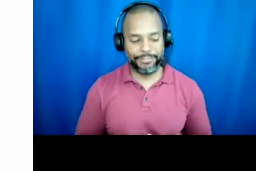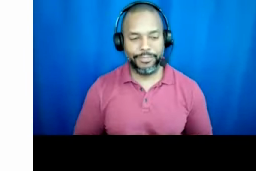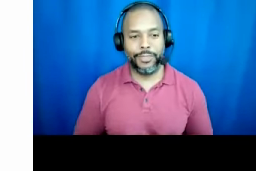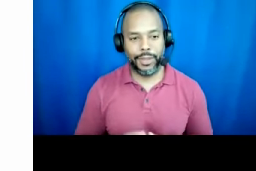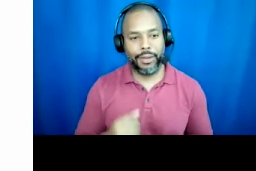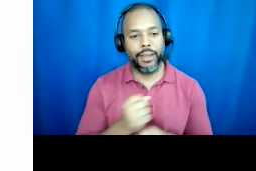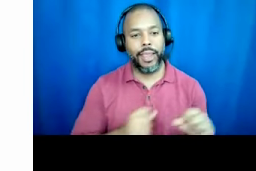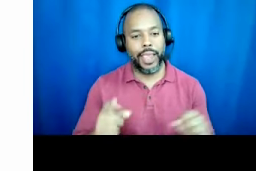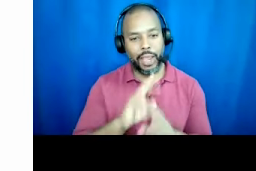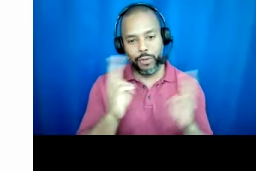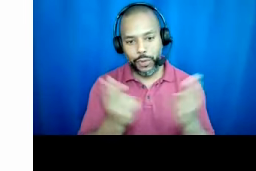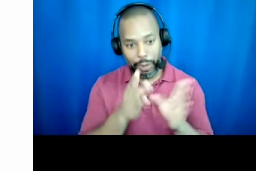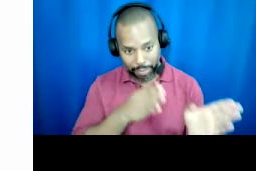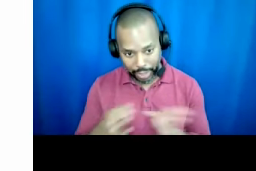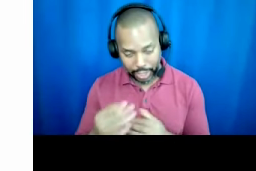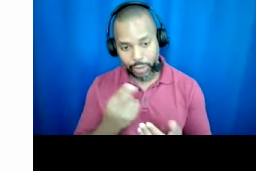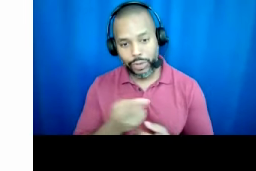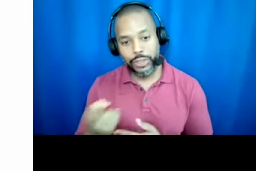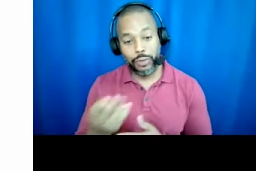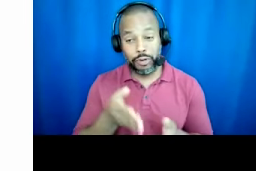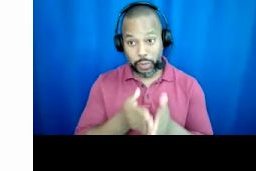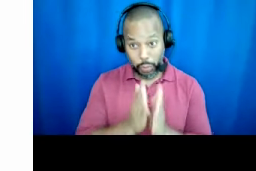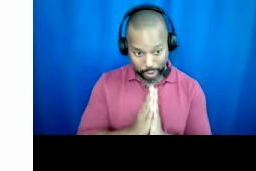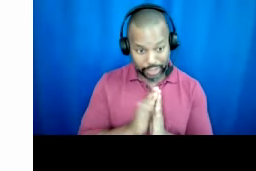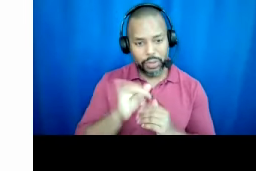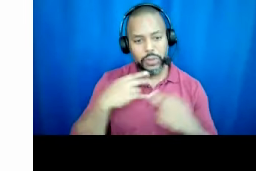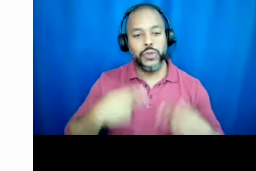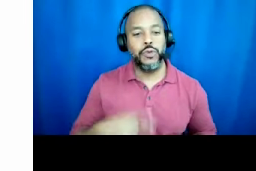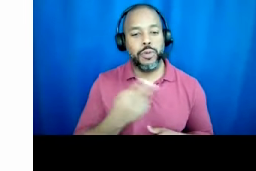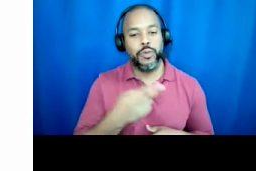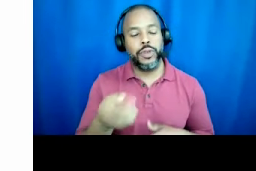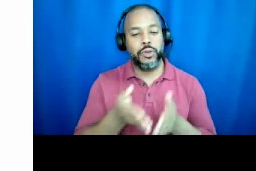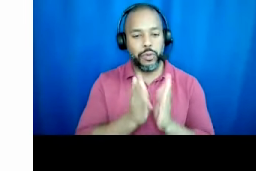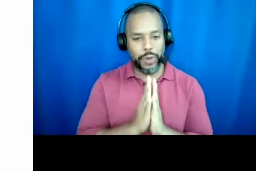resource request, and human resource request functions in this presentation.